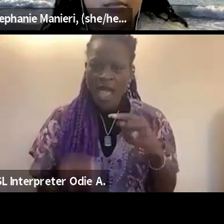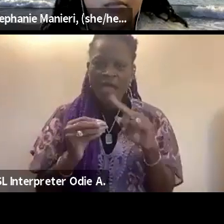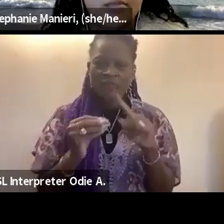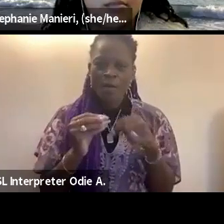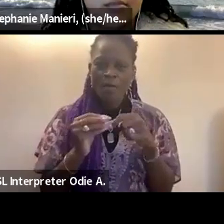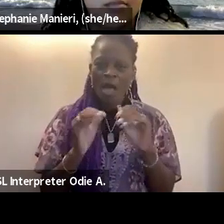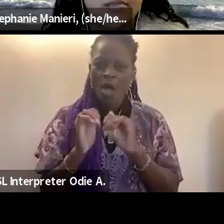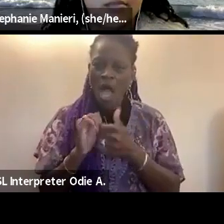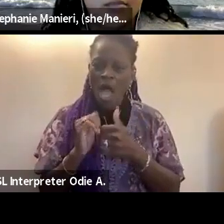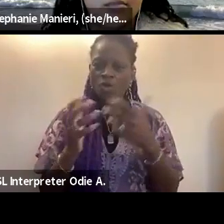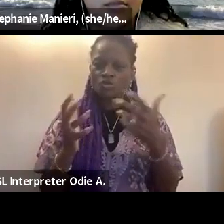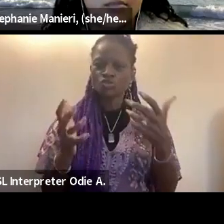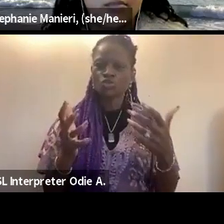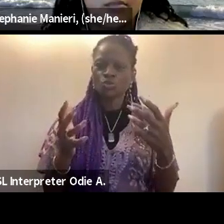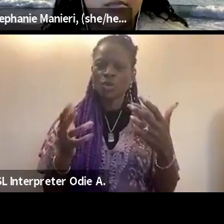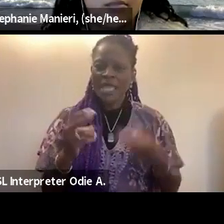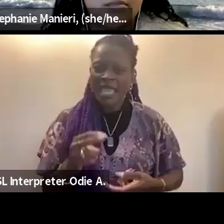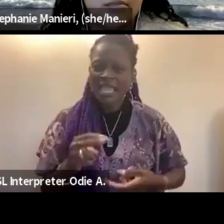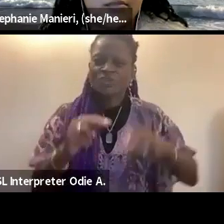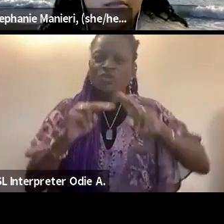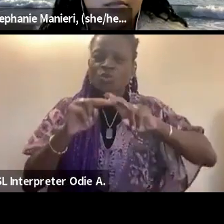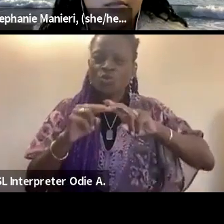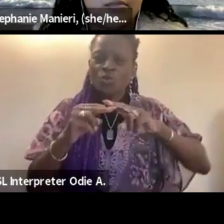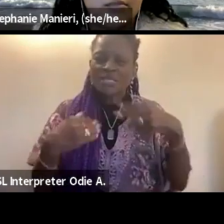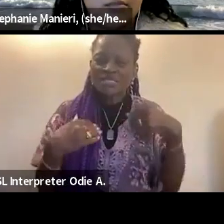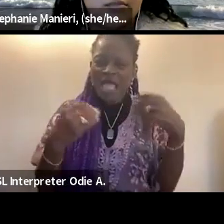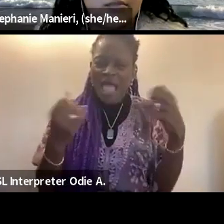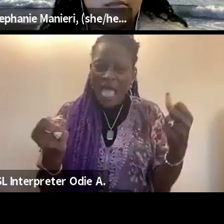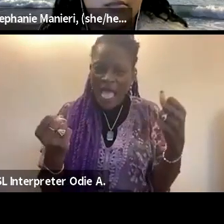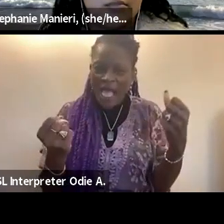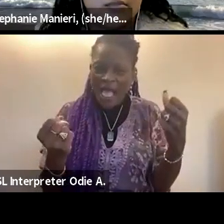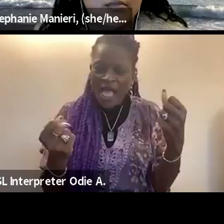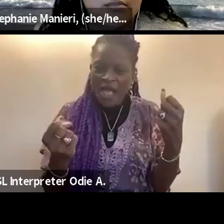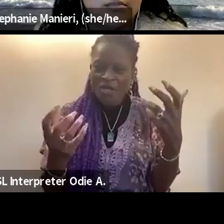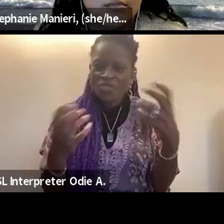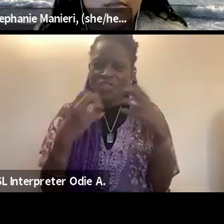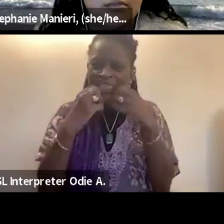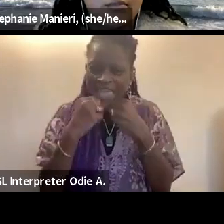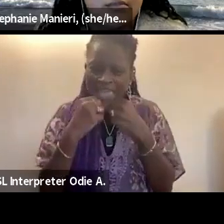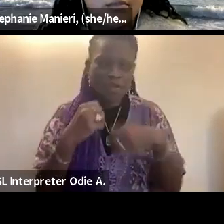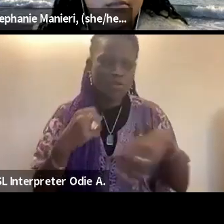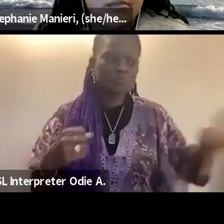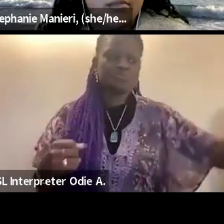healthcare access for poor communities and communities of color? I was thinking about